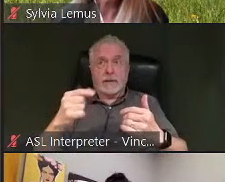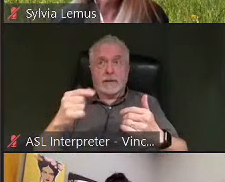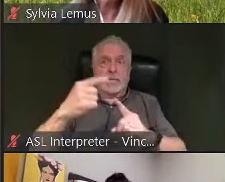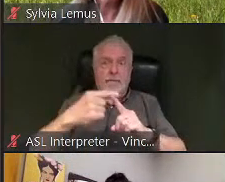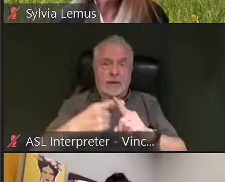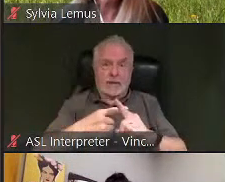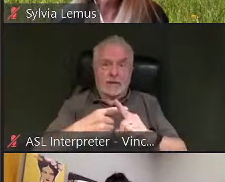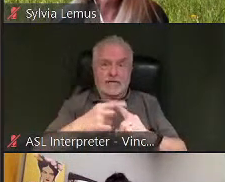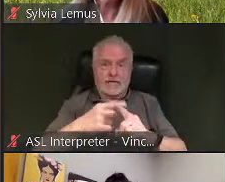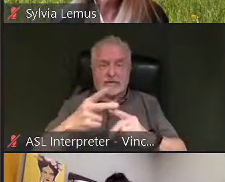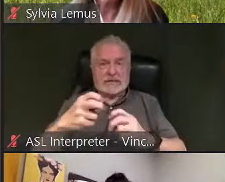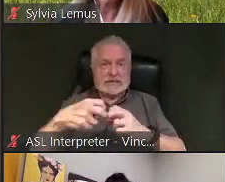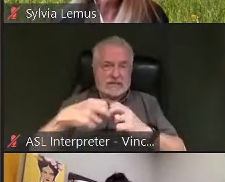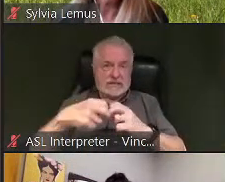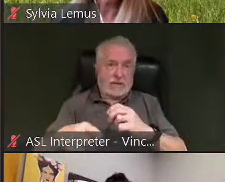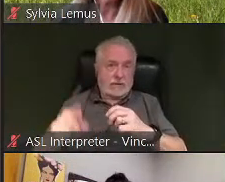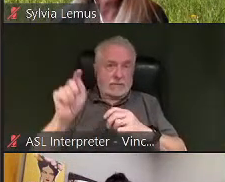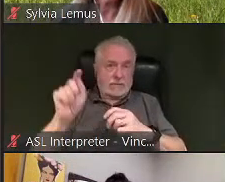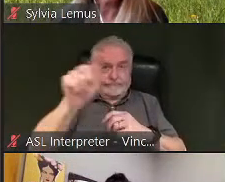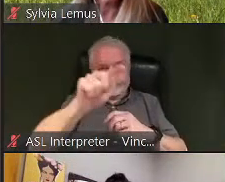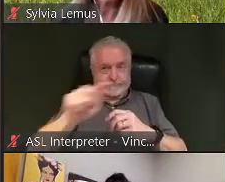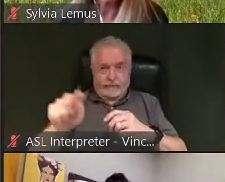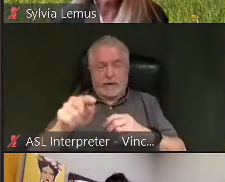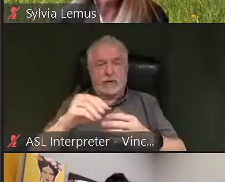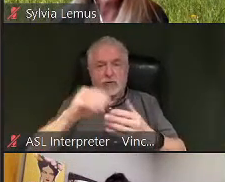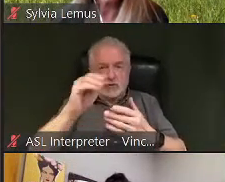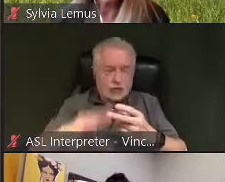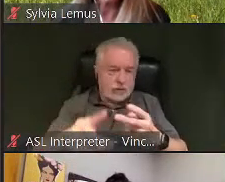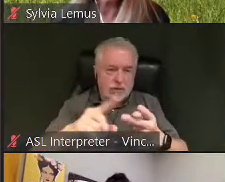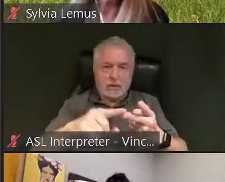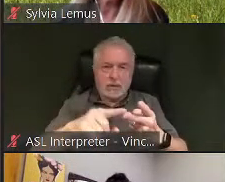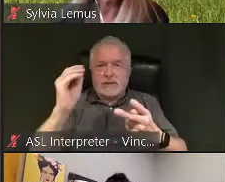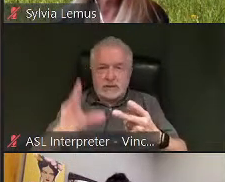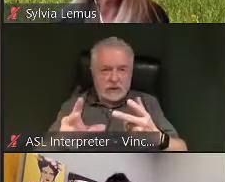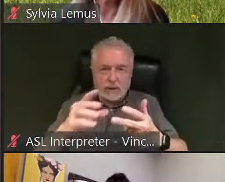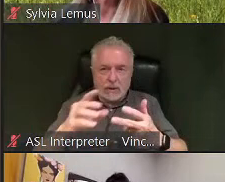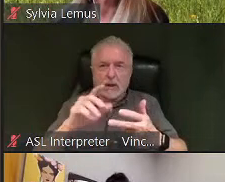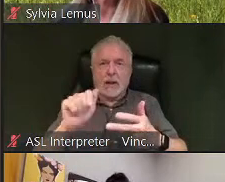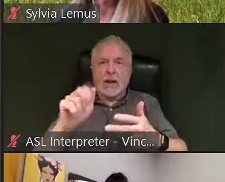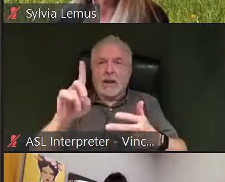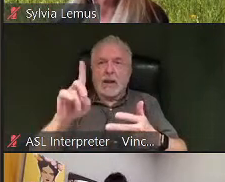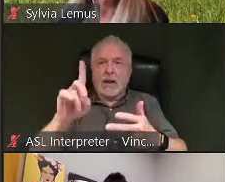have been very tough on everybody, the students, teachers, administrators